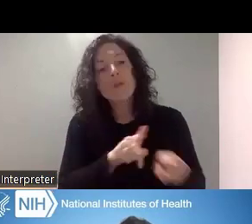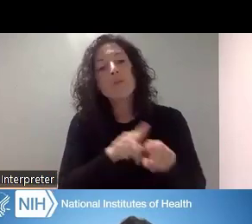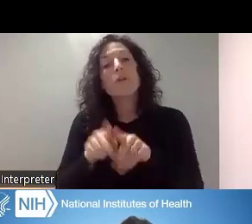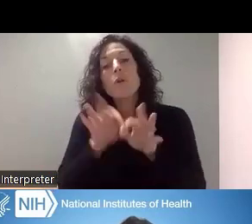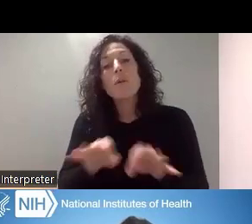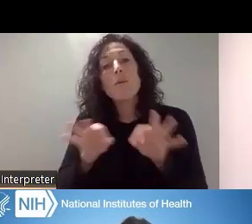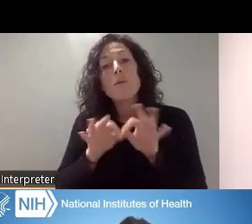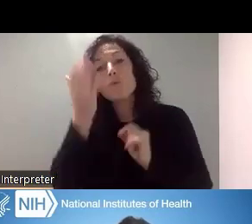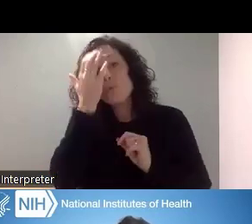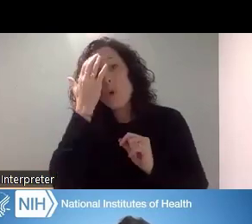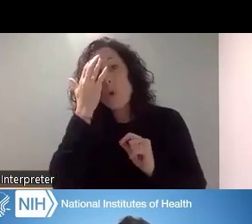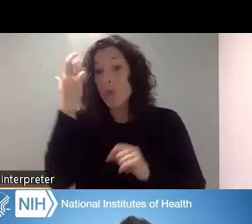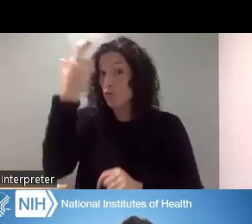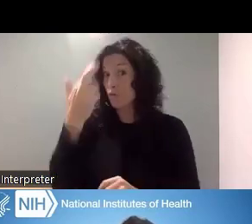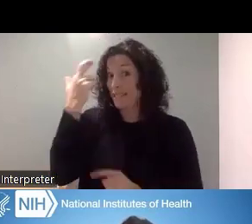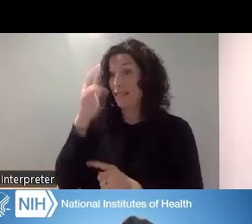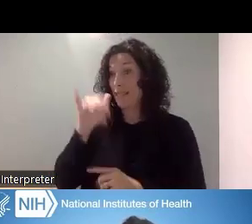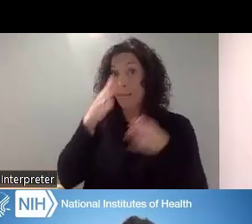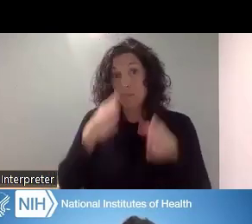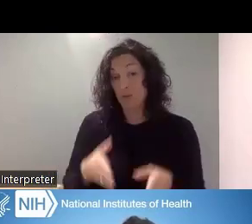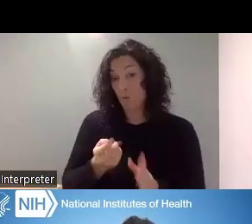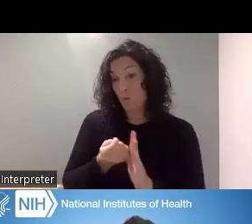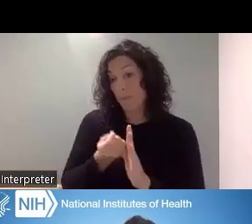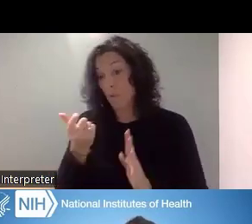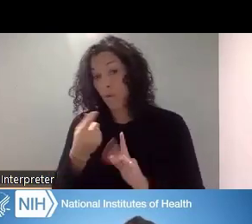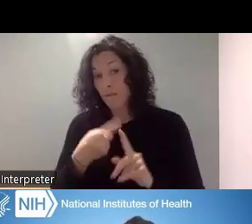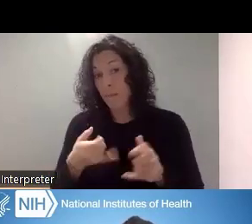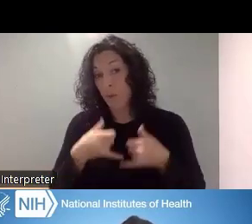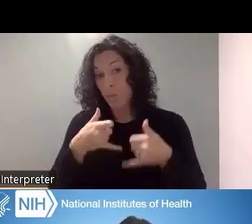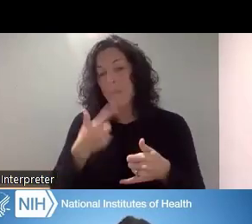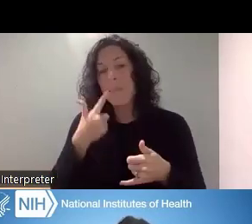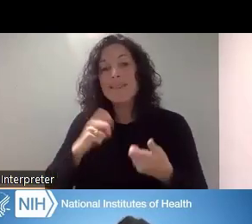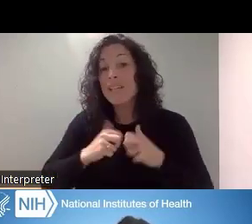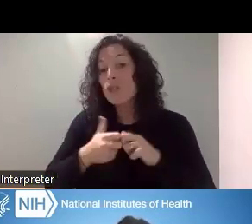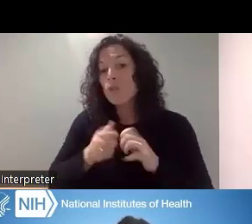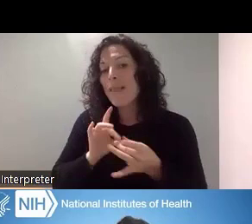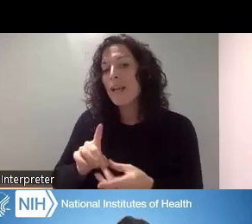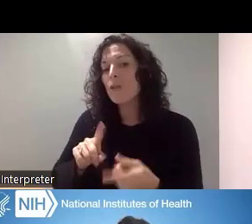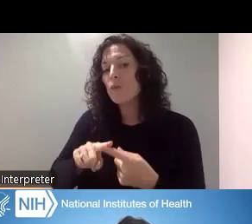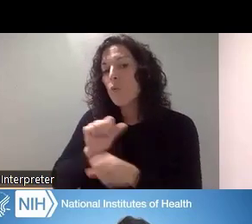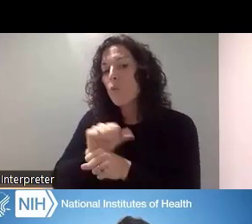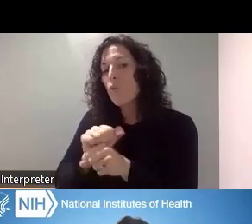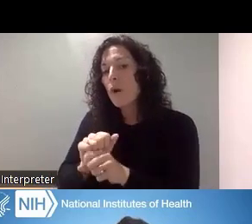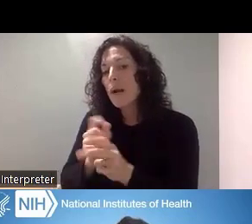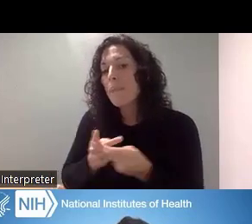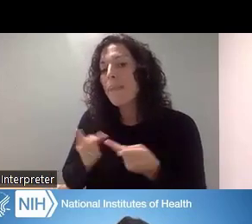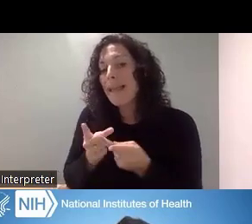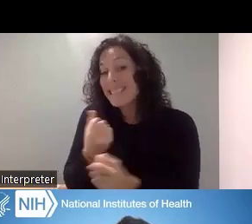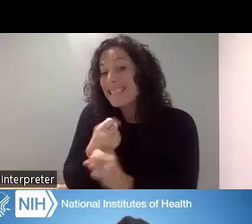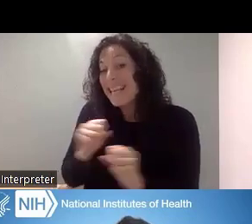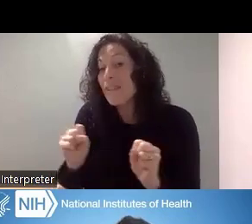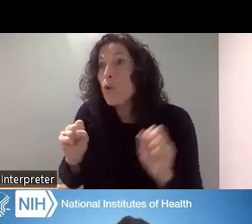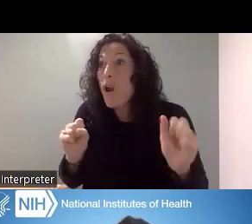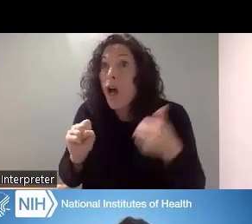if the reason that the person is being removed from the award is due to issues related to workplace safety or other issues similar to that,